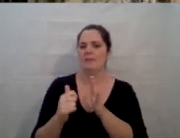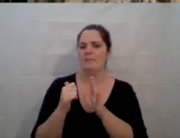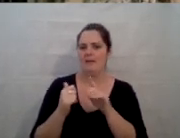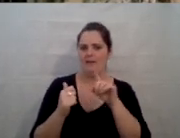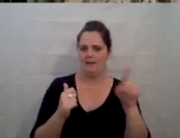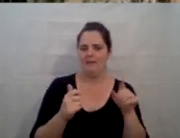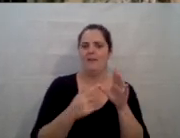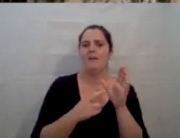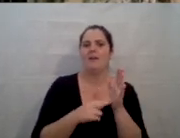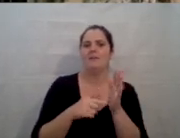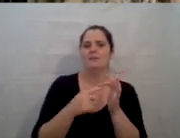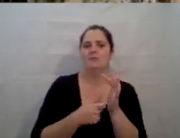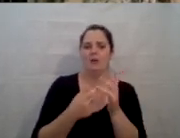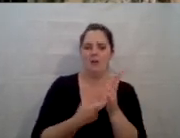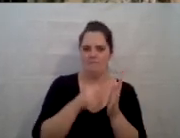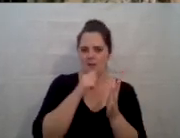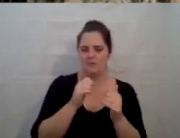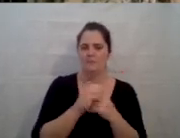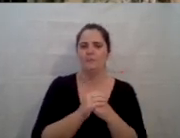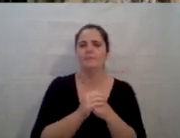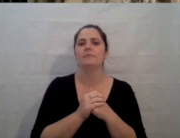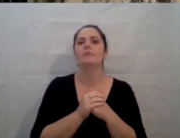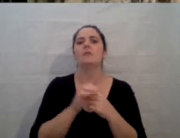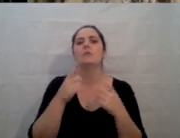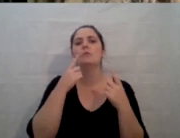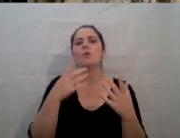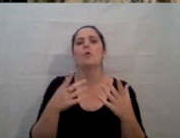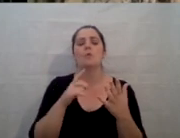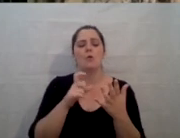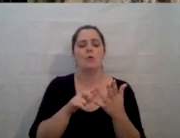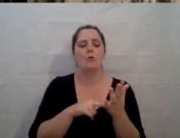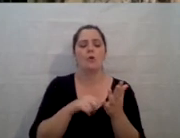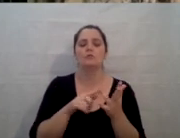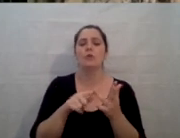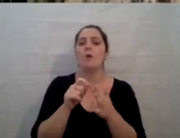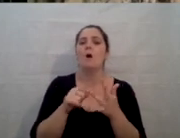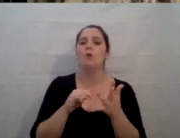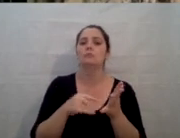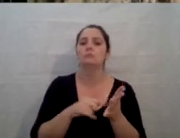what's called a contrapposto pose. Contrapposto means you're shifting all of your weight